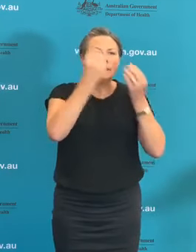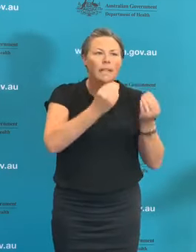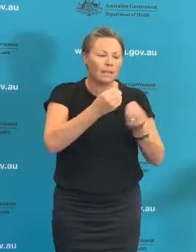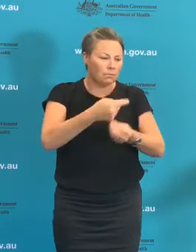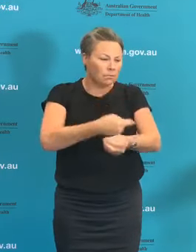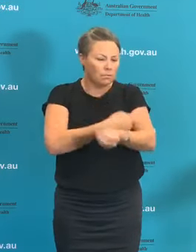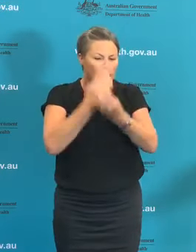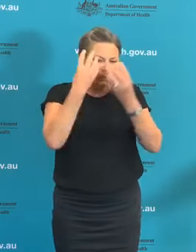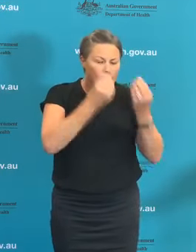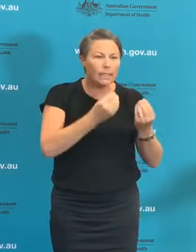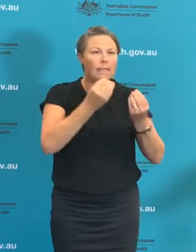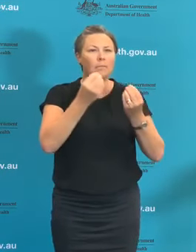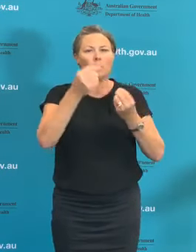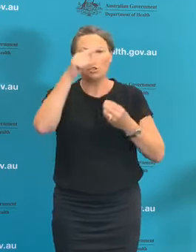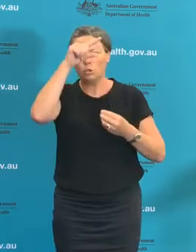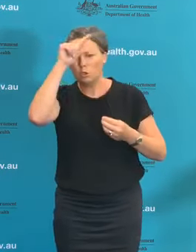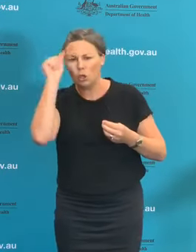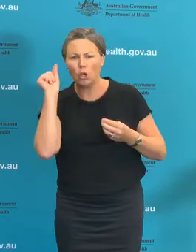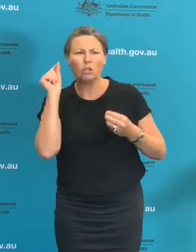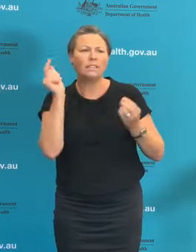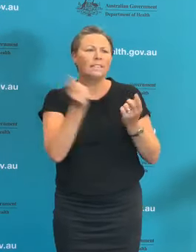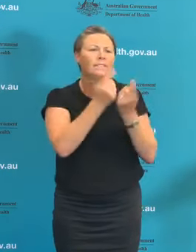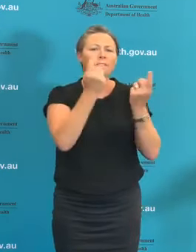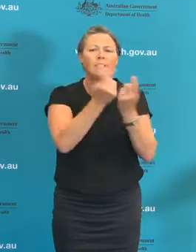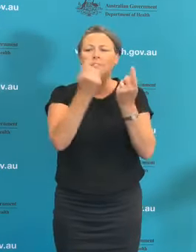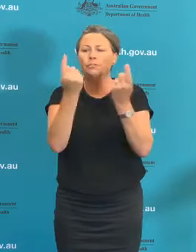peak groups that I've had the privilege of being able to